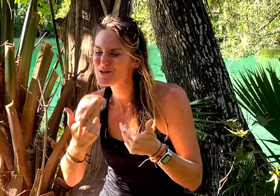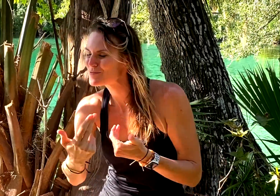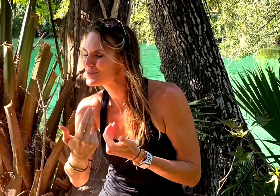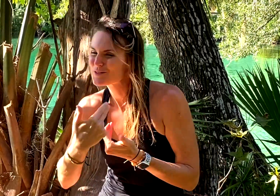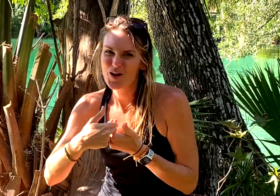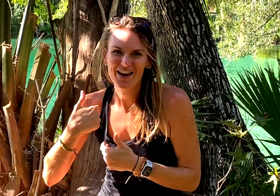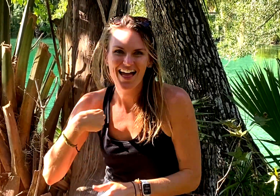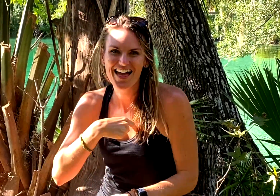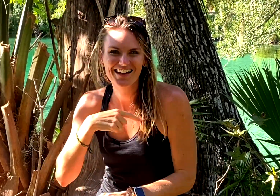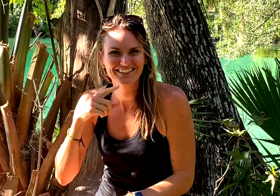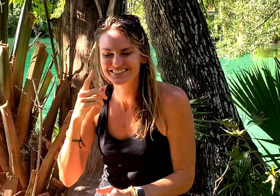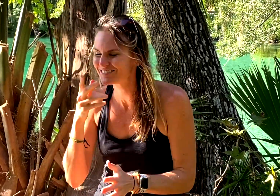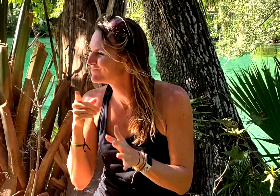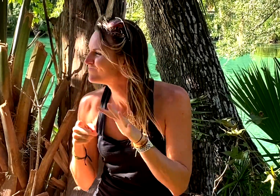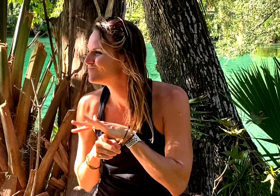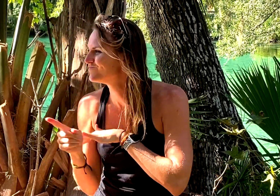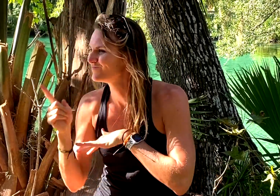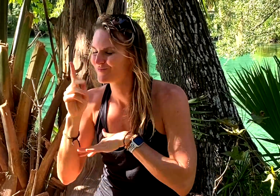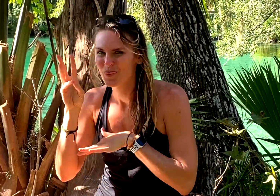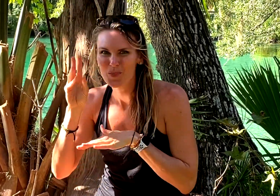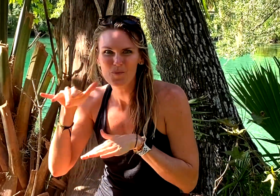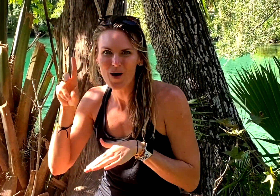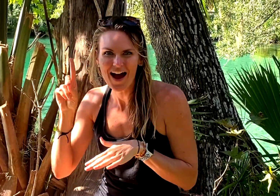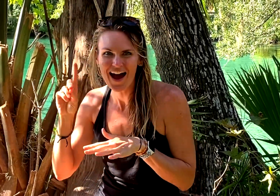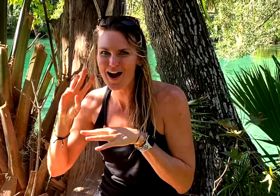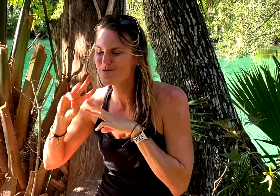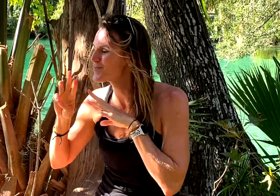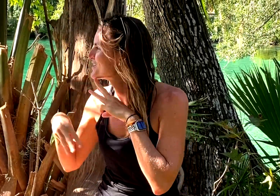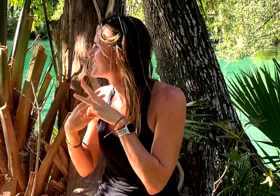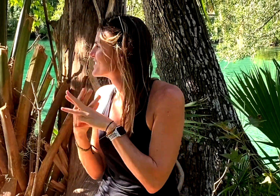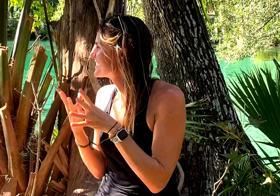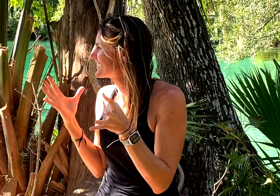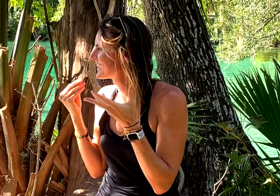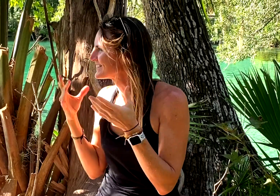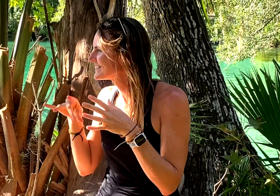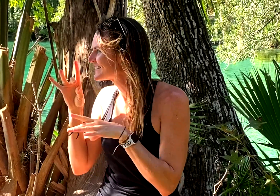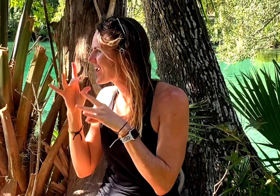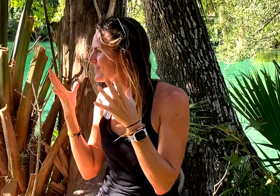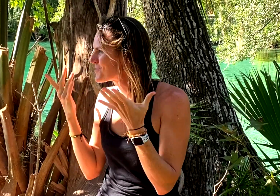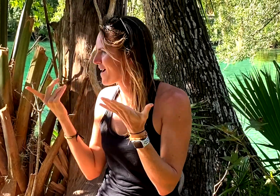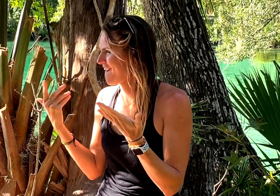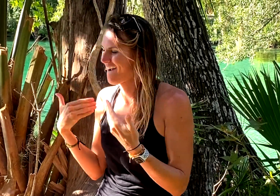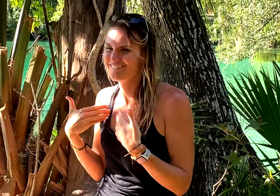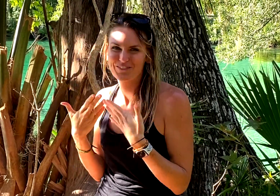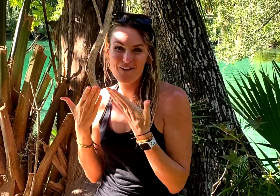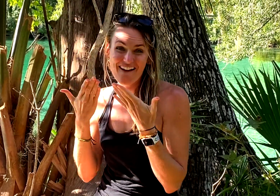Let’s explore the wild world outside together and discover all that Nature has to offer!